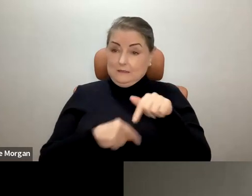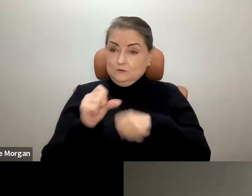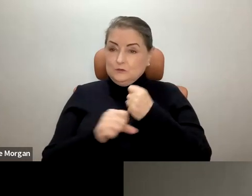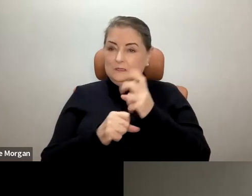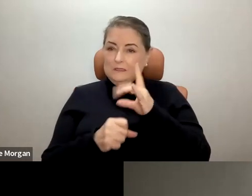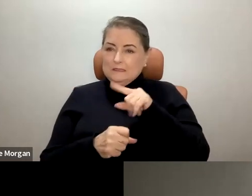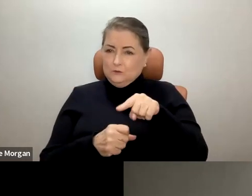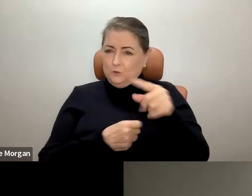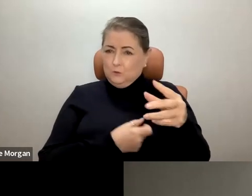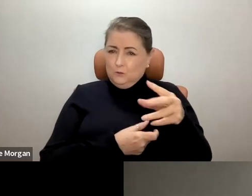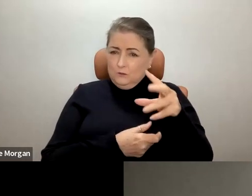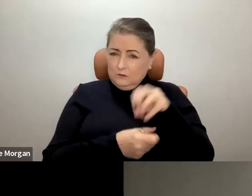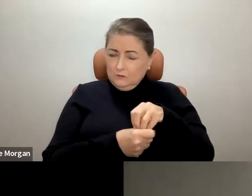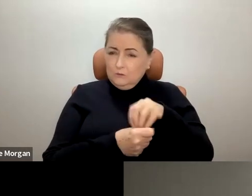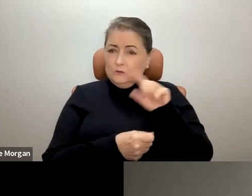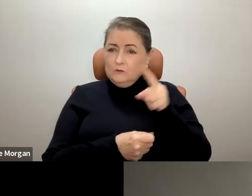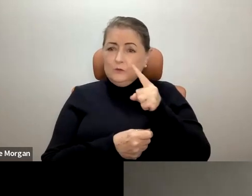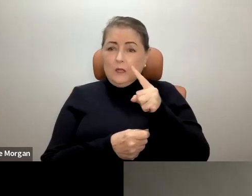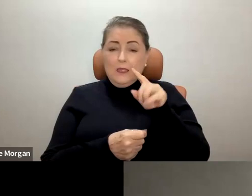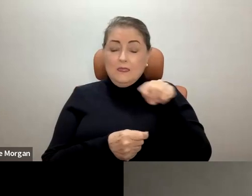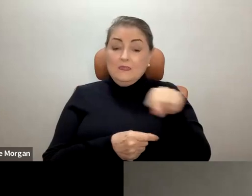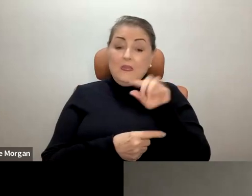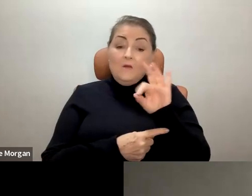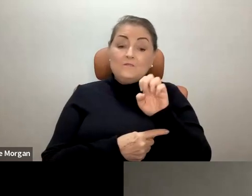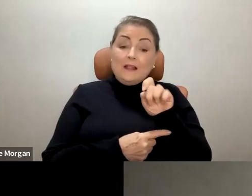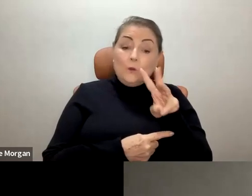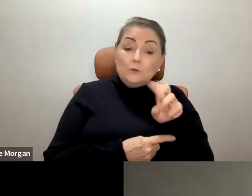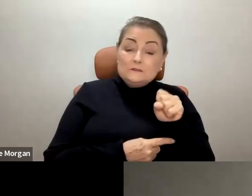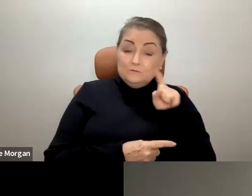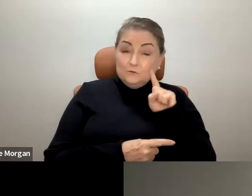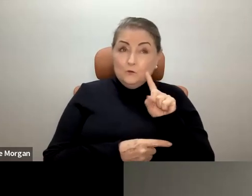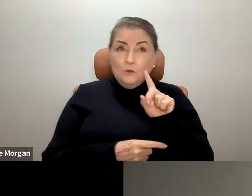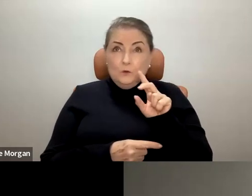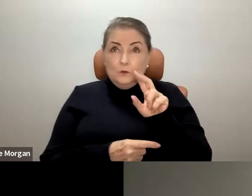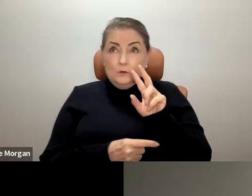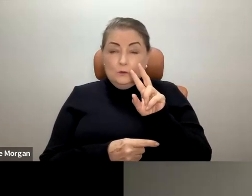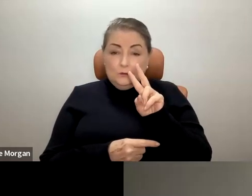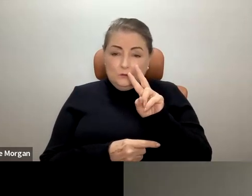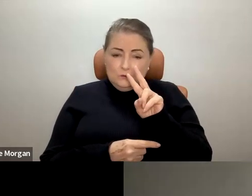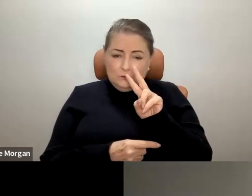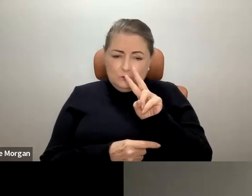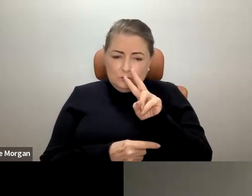include just the fellows who were fellows for 2002? Or 22?